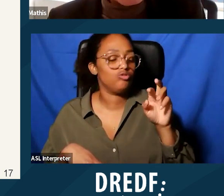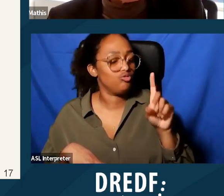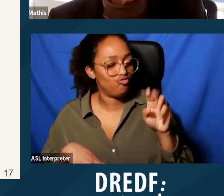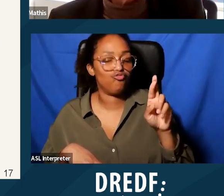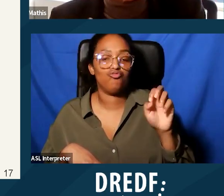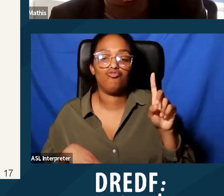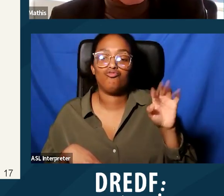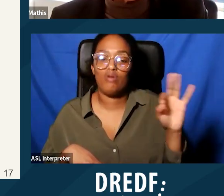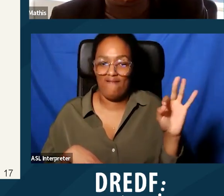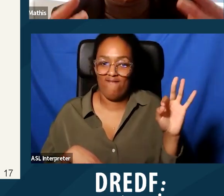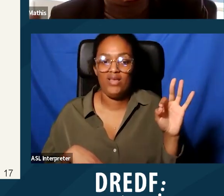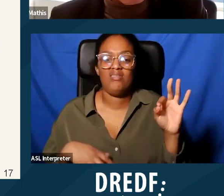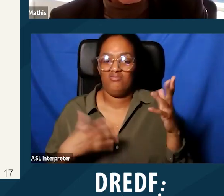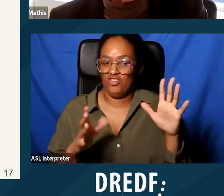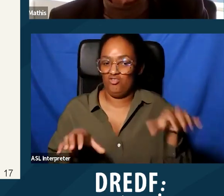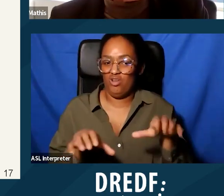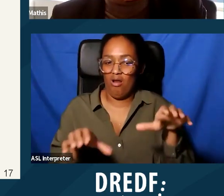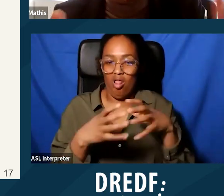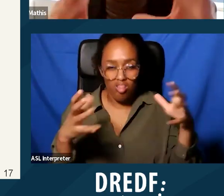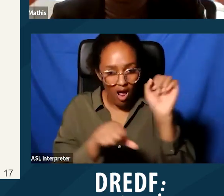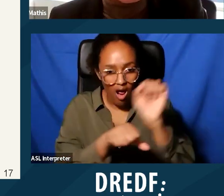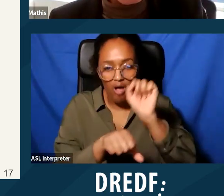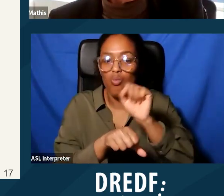DREDF has done a lot of work and did a webinar in the past talking about